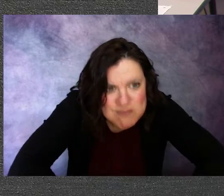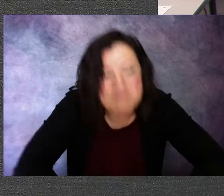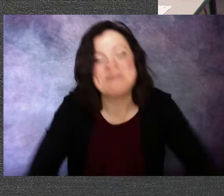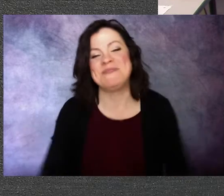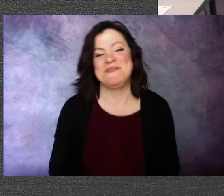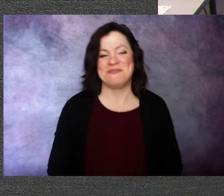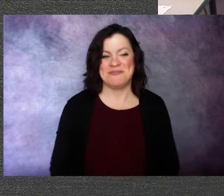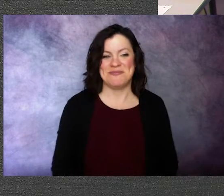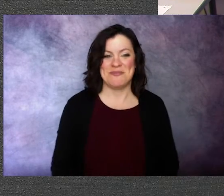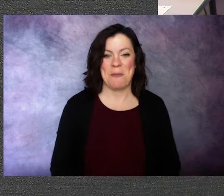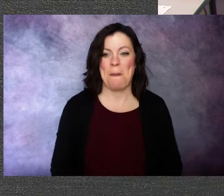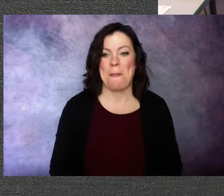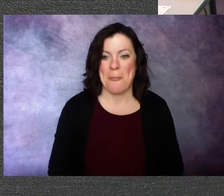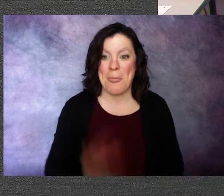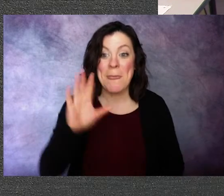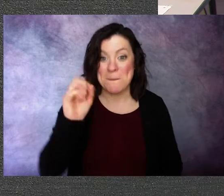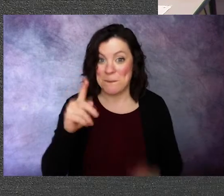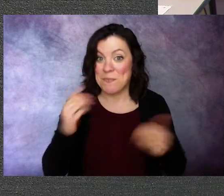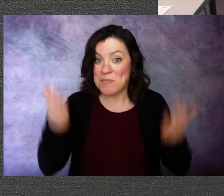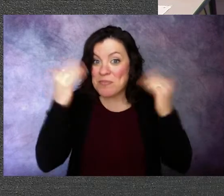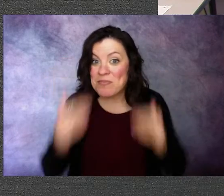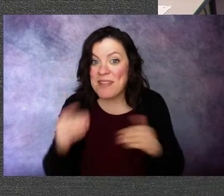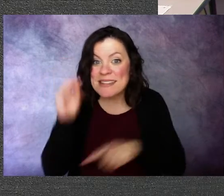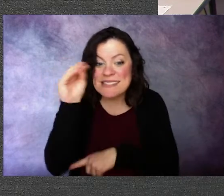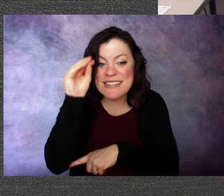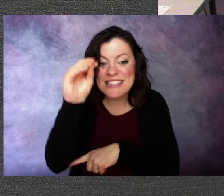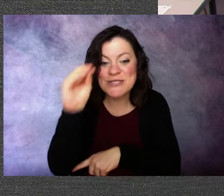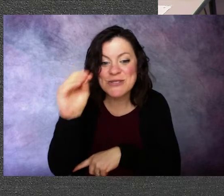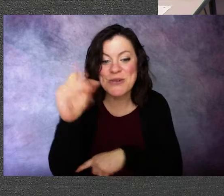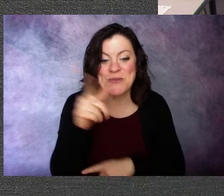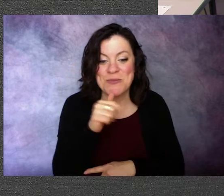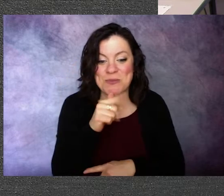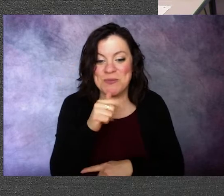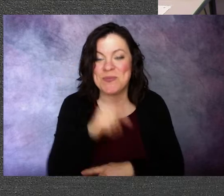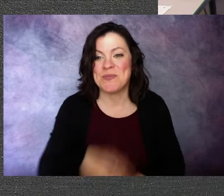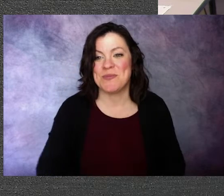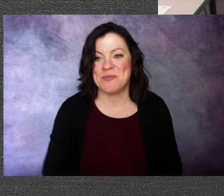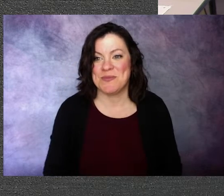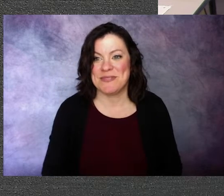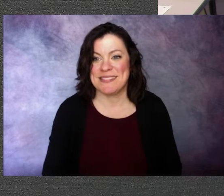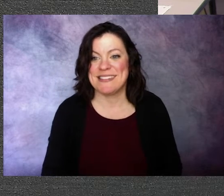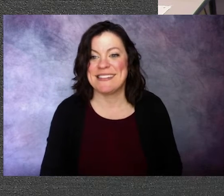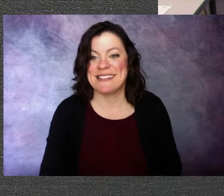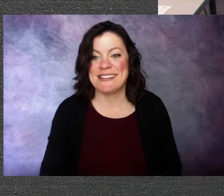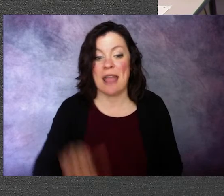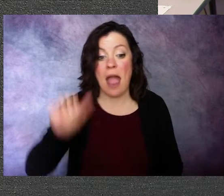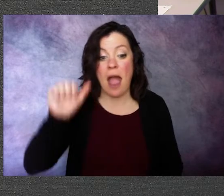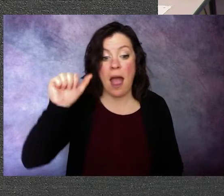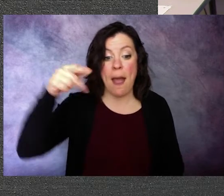All right, are you ready for the next one? The next one is the apatosaurus.